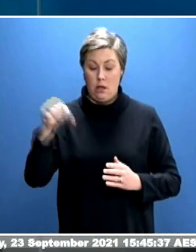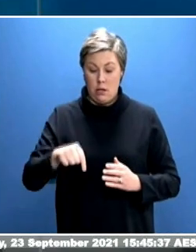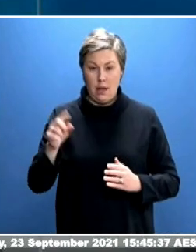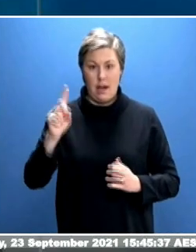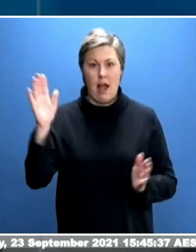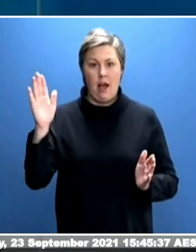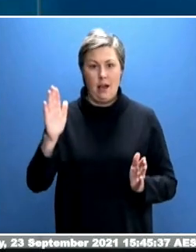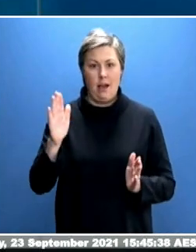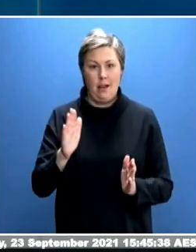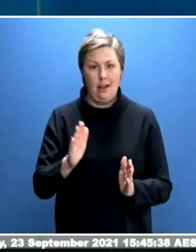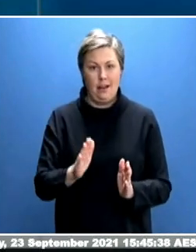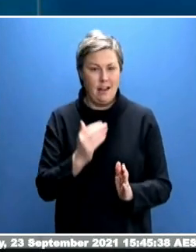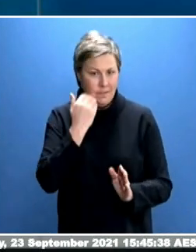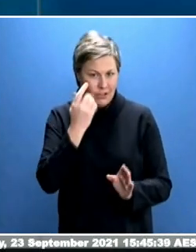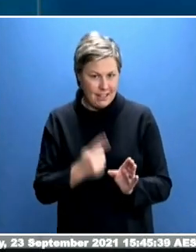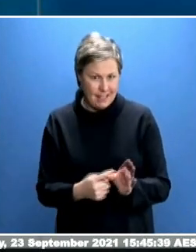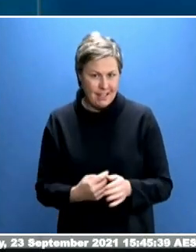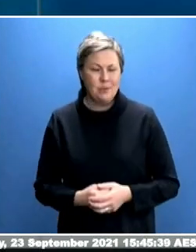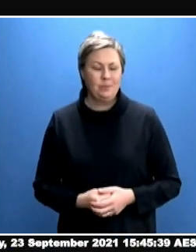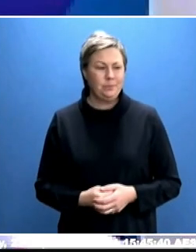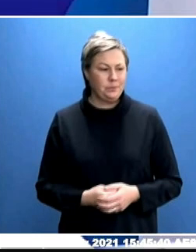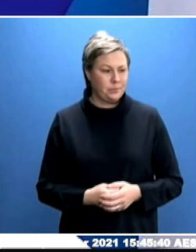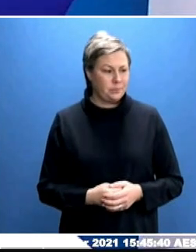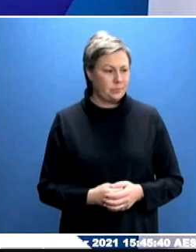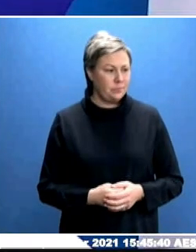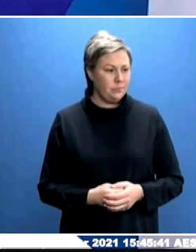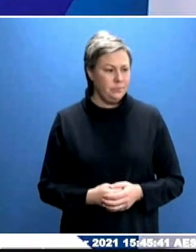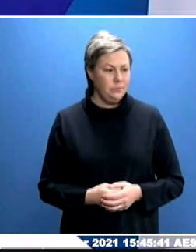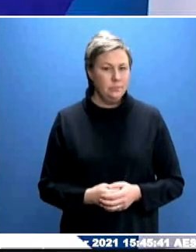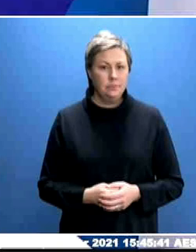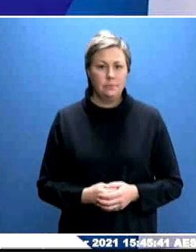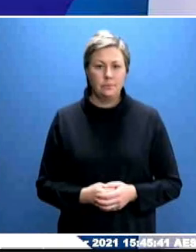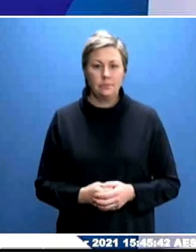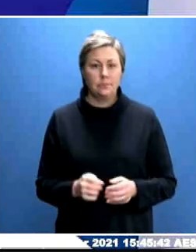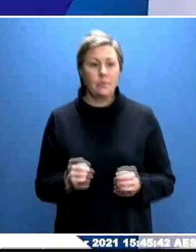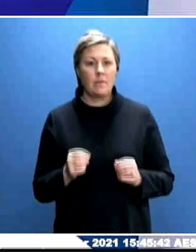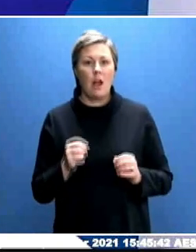All right, thank you. Again, I assume that there are no questions. Excuse me, Chair.